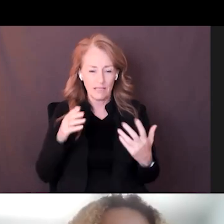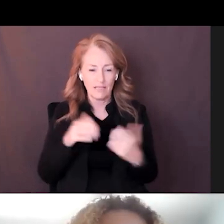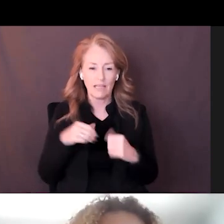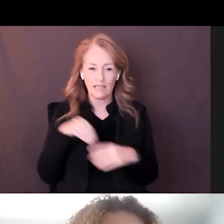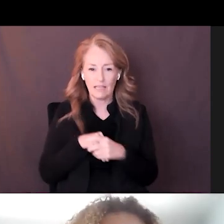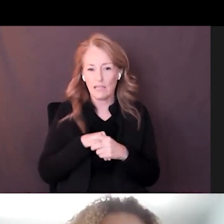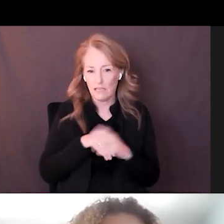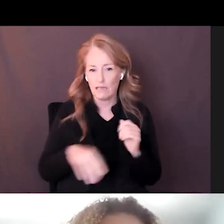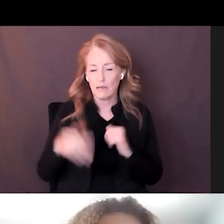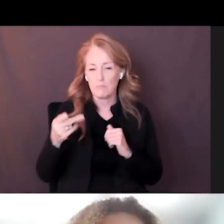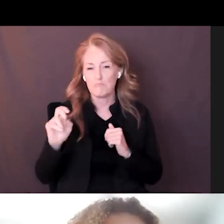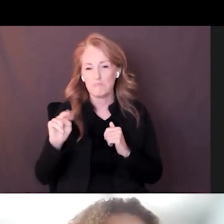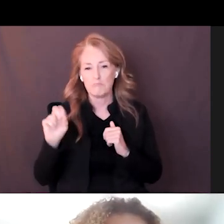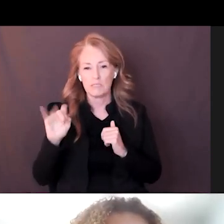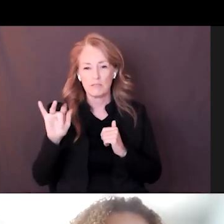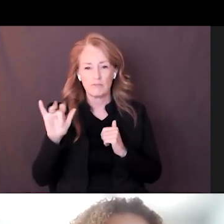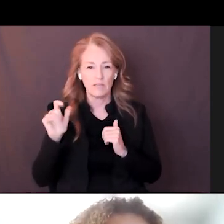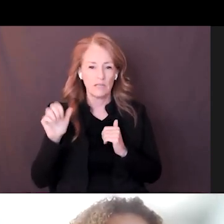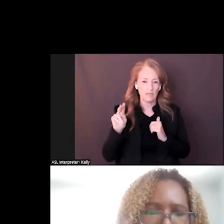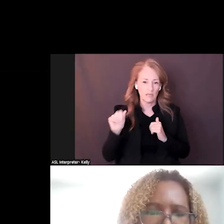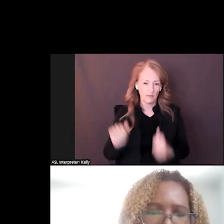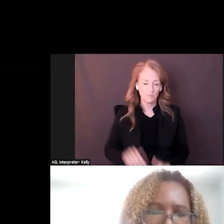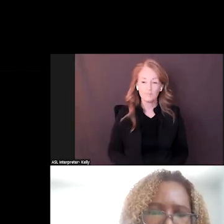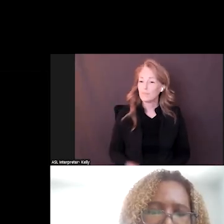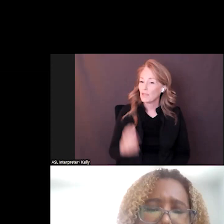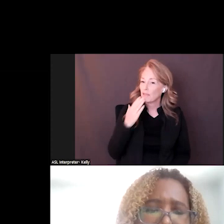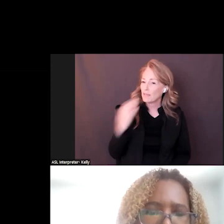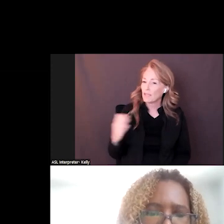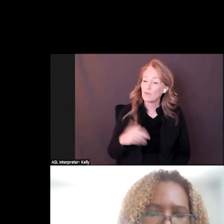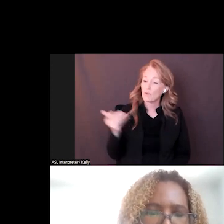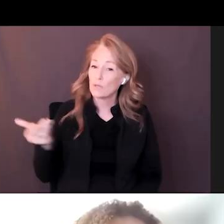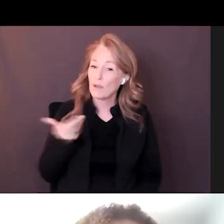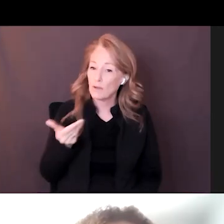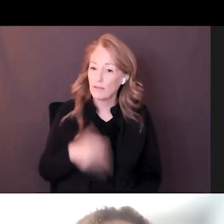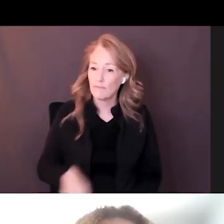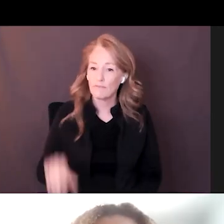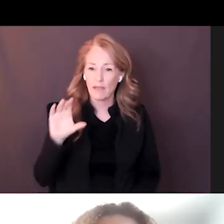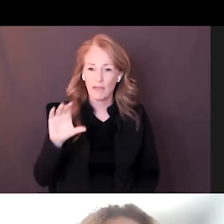THANK YOU FOR SHARING THAT, JENNA. NOW LET ME BRING IN CHARLOTTE CLAIBORNE.